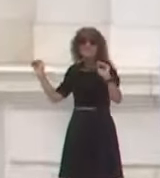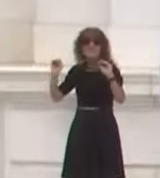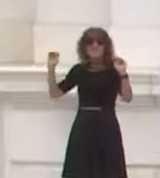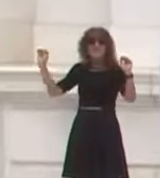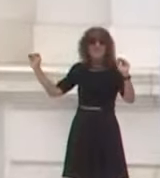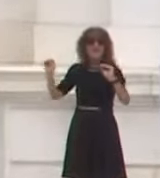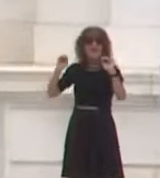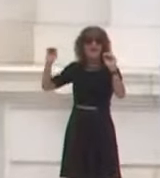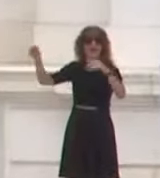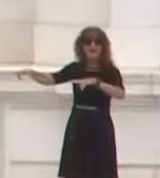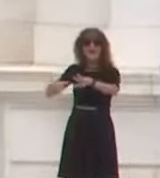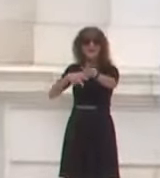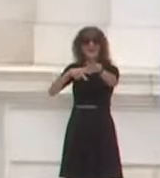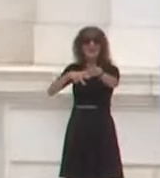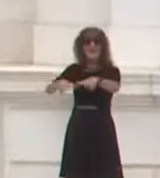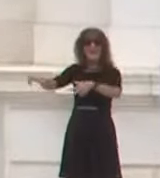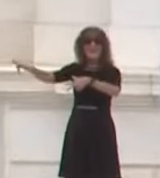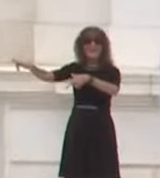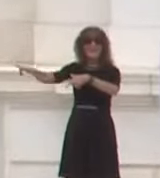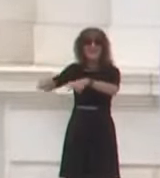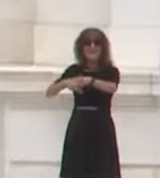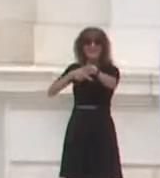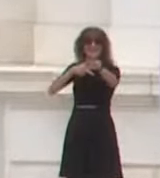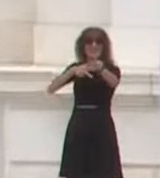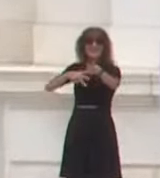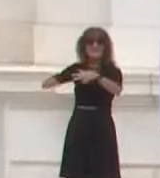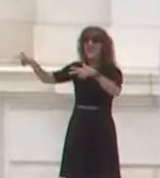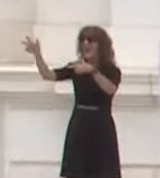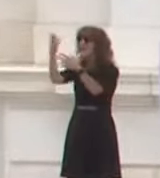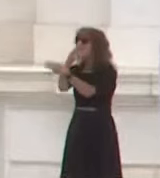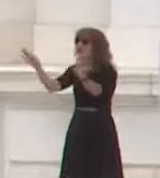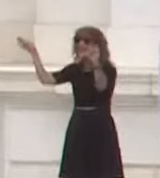As I go walking that freedom highway